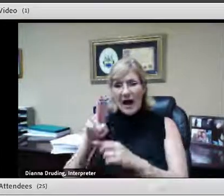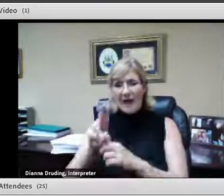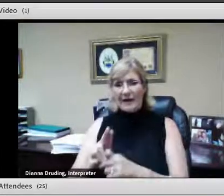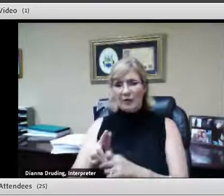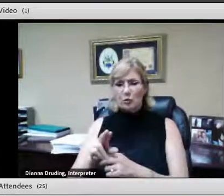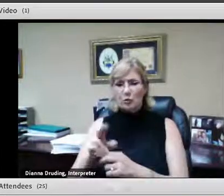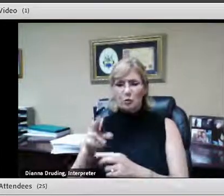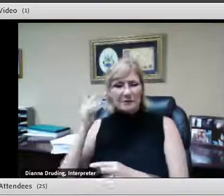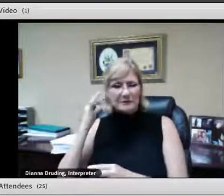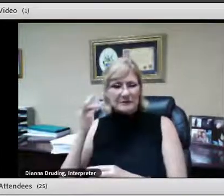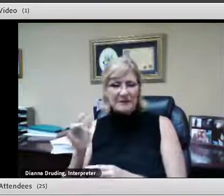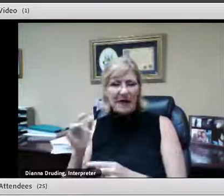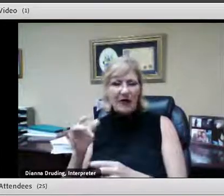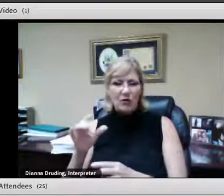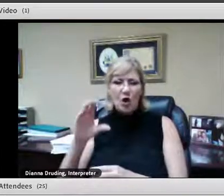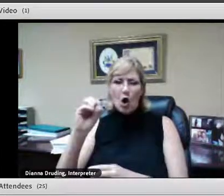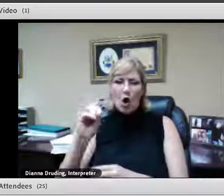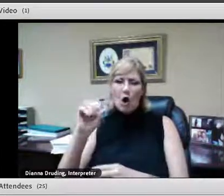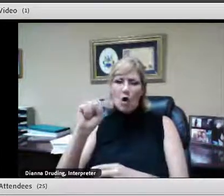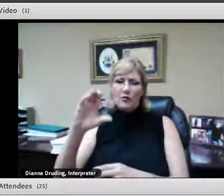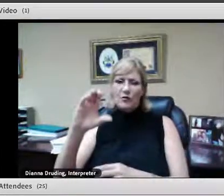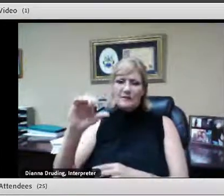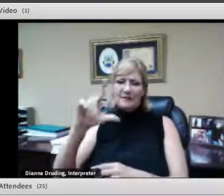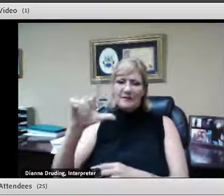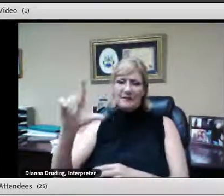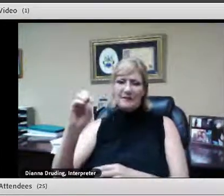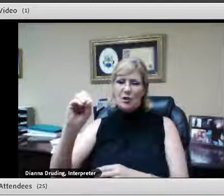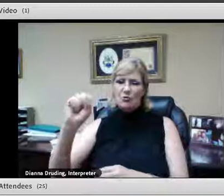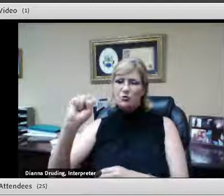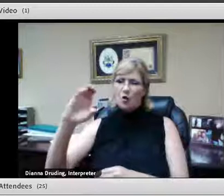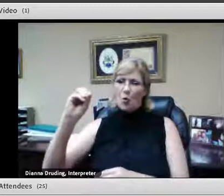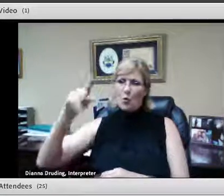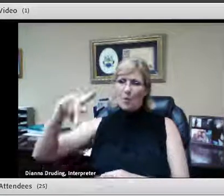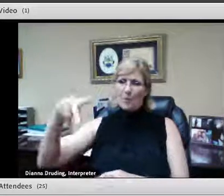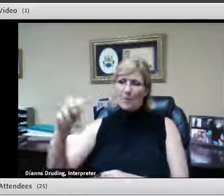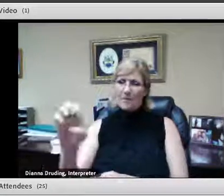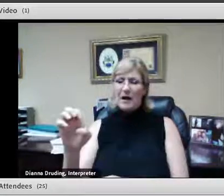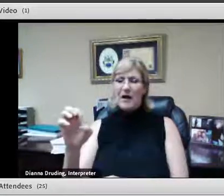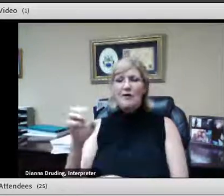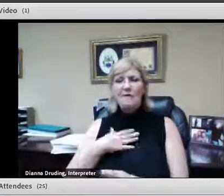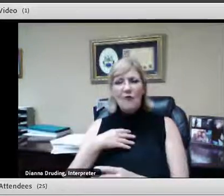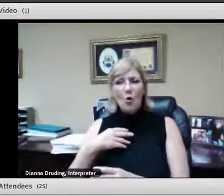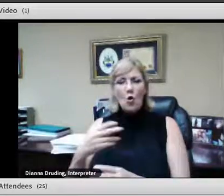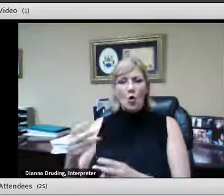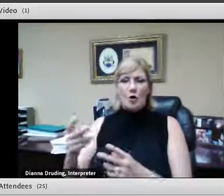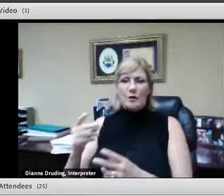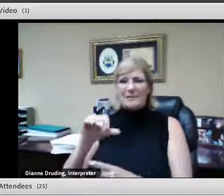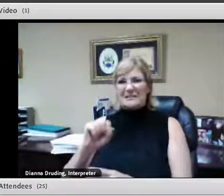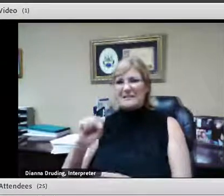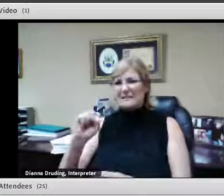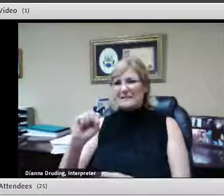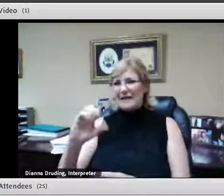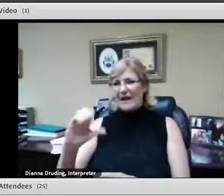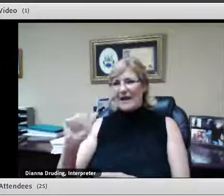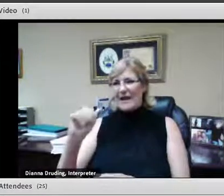We go on sound-wave scavenger hunts where they have to find different types of sound waves,